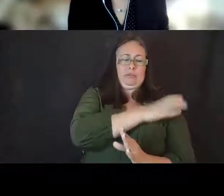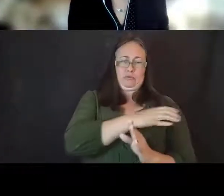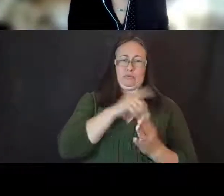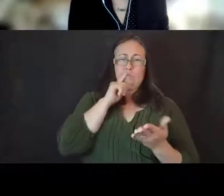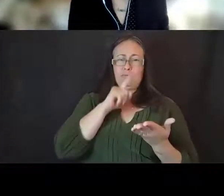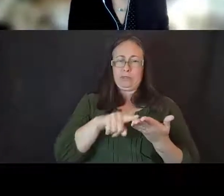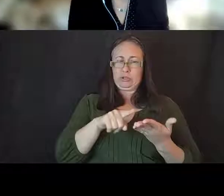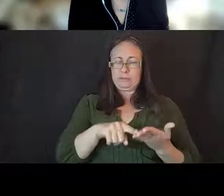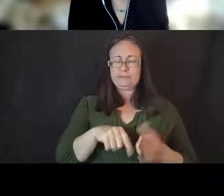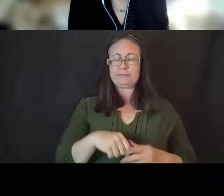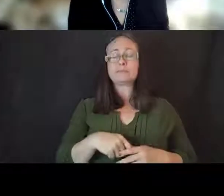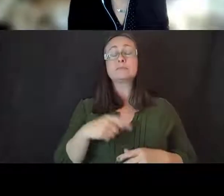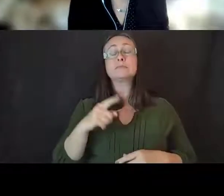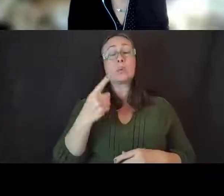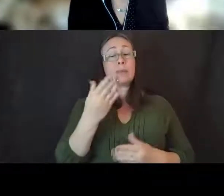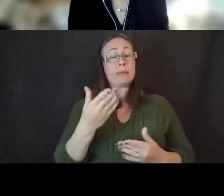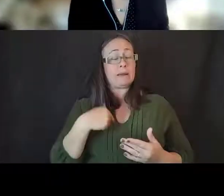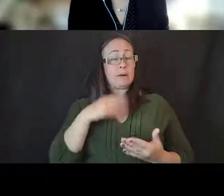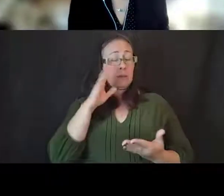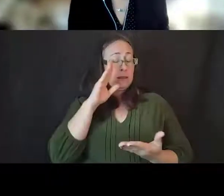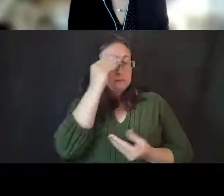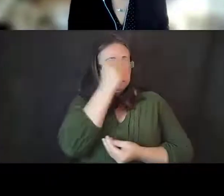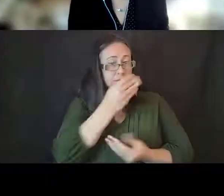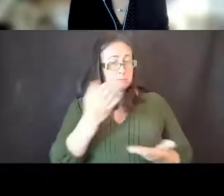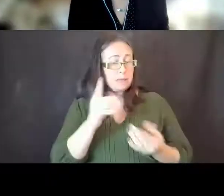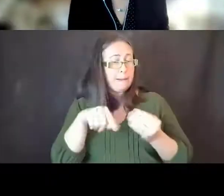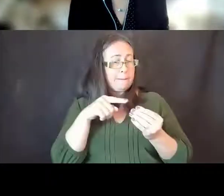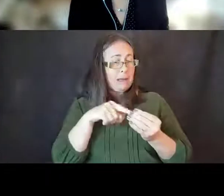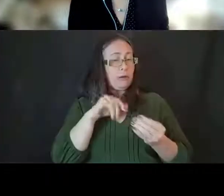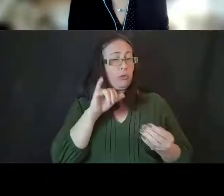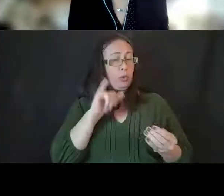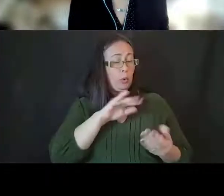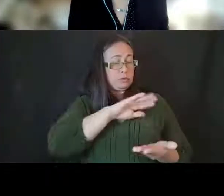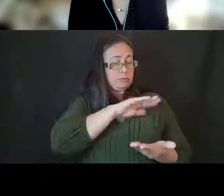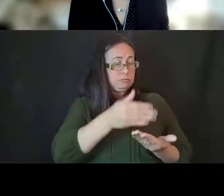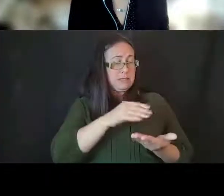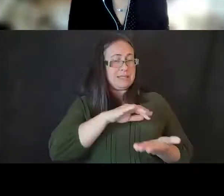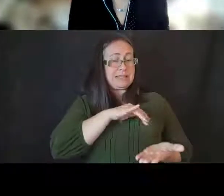And one thing that I will mention about, there's studies that the pharmaceutical companies